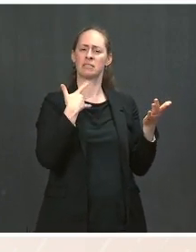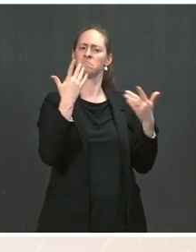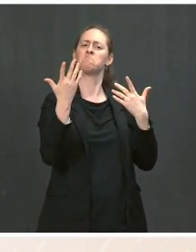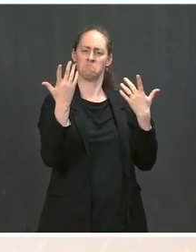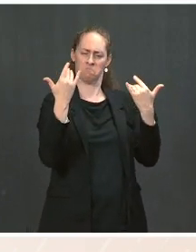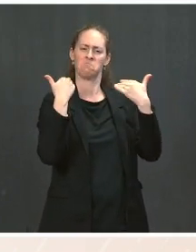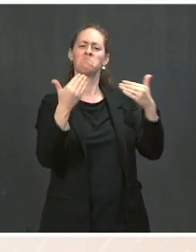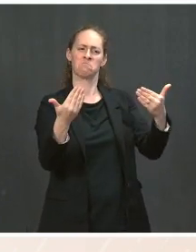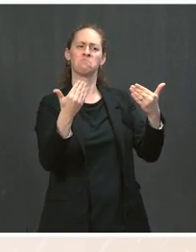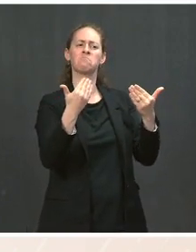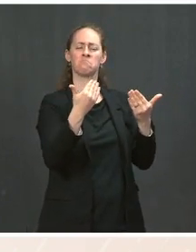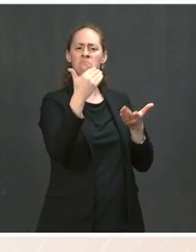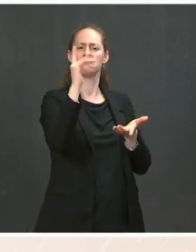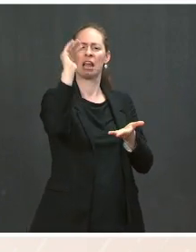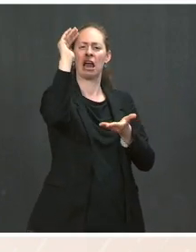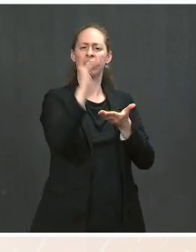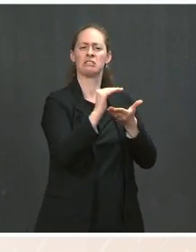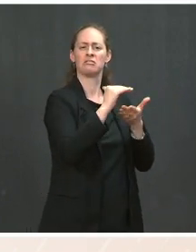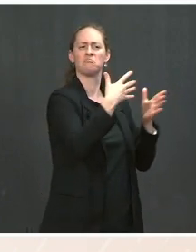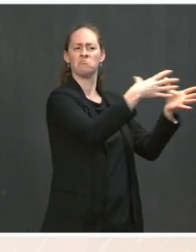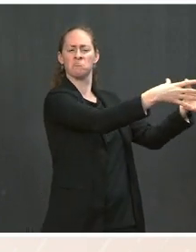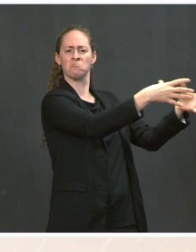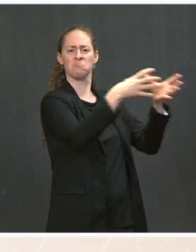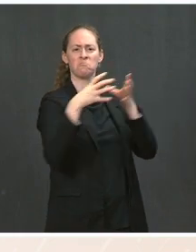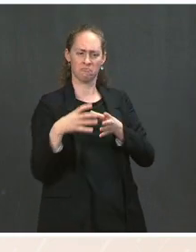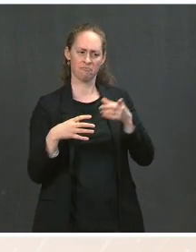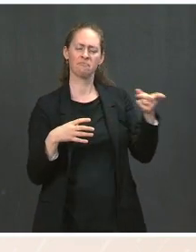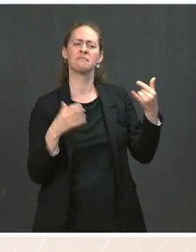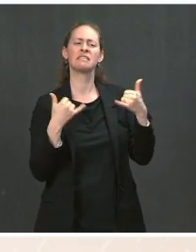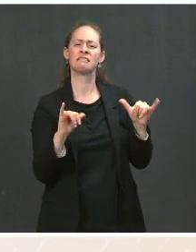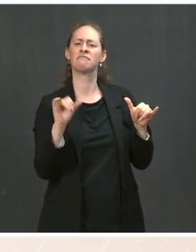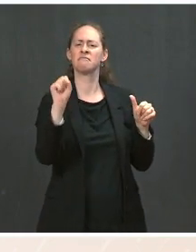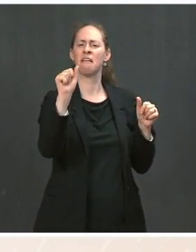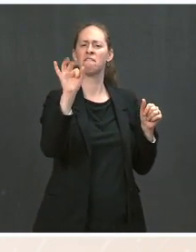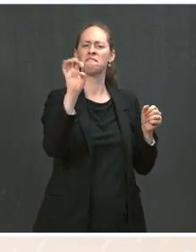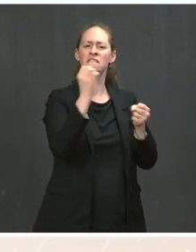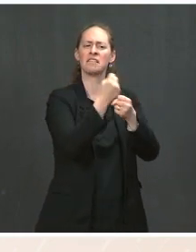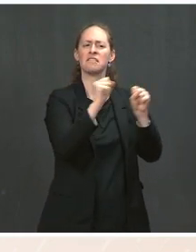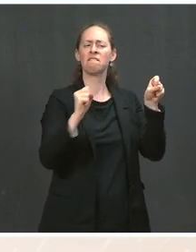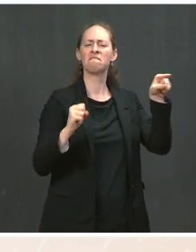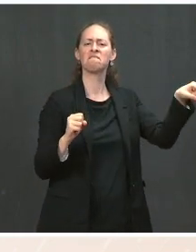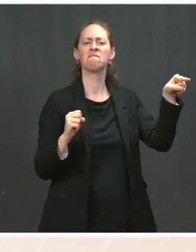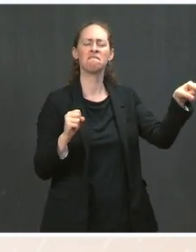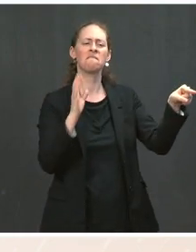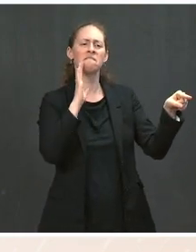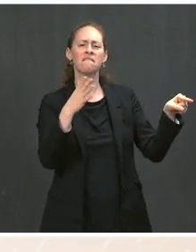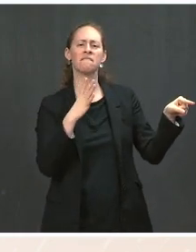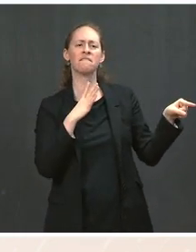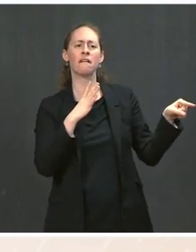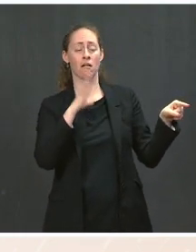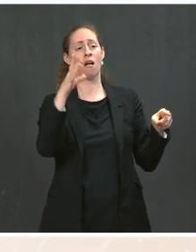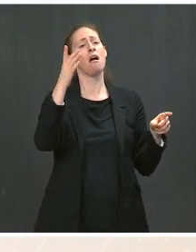Now, at the same time, because obviously our capacity and our capabilities have dramatically increased and improved over the last 20 years